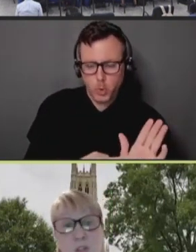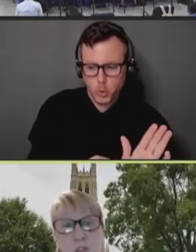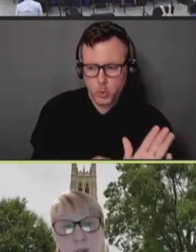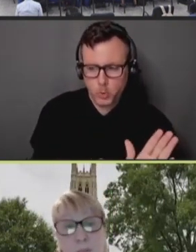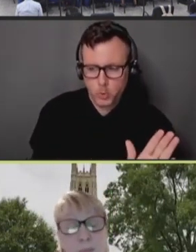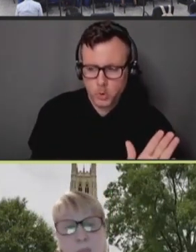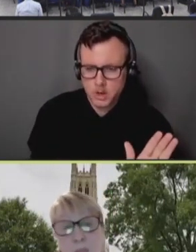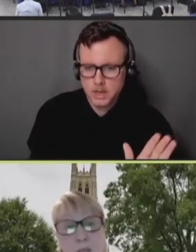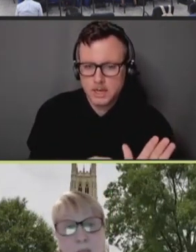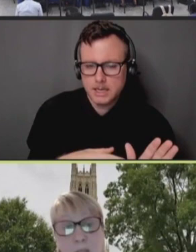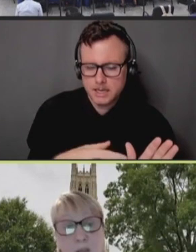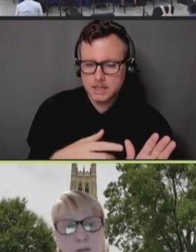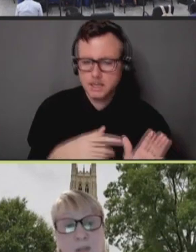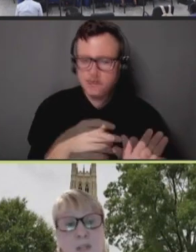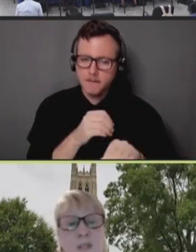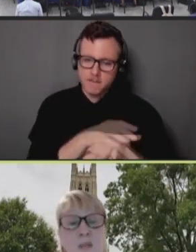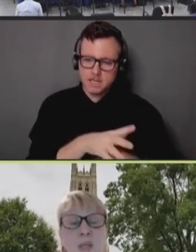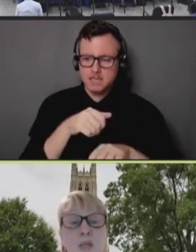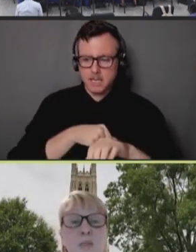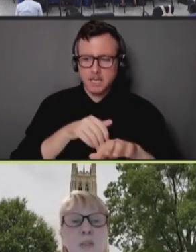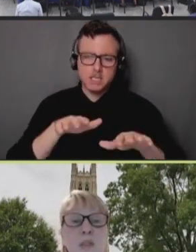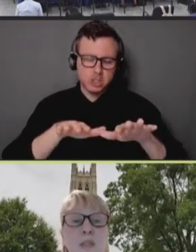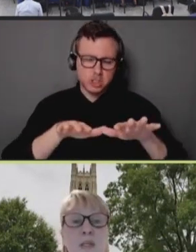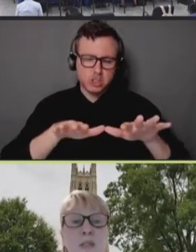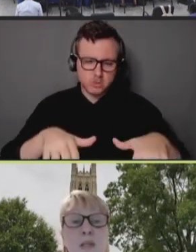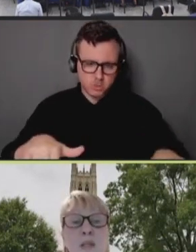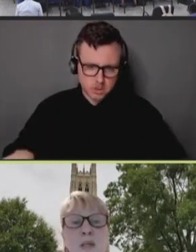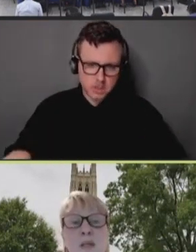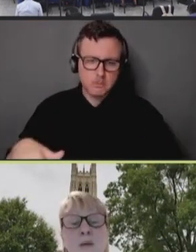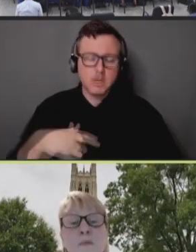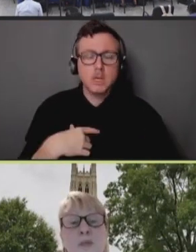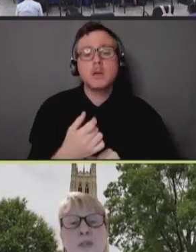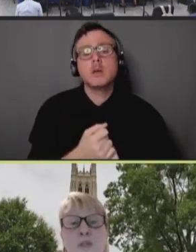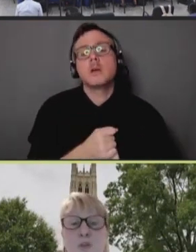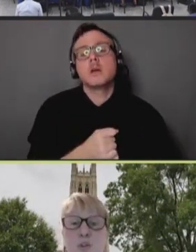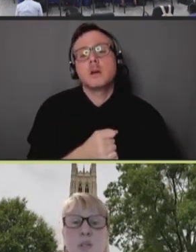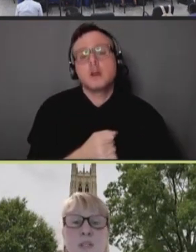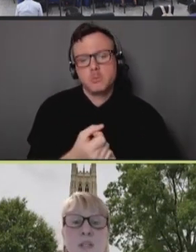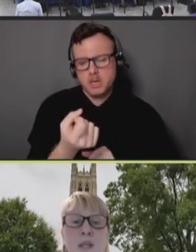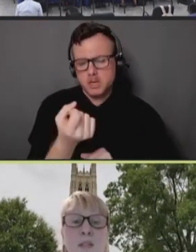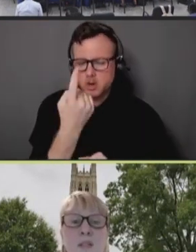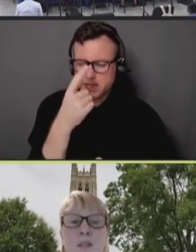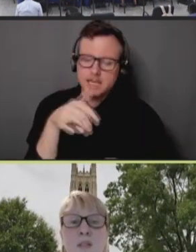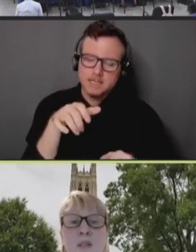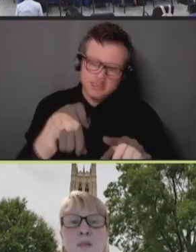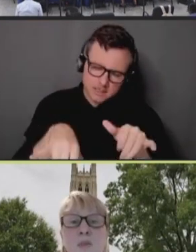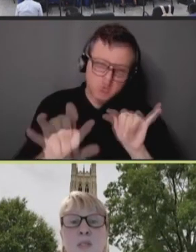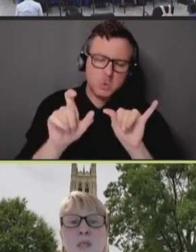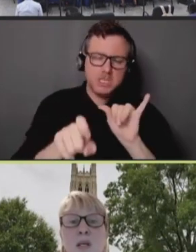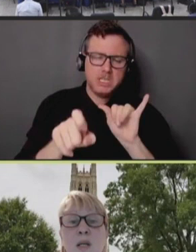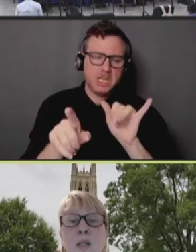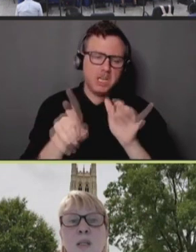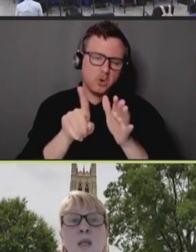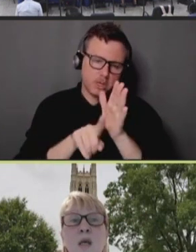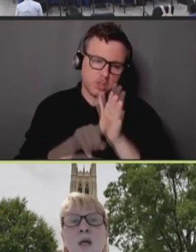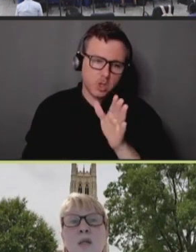but it needs further research. Next slide. That's basically it.